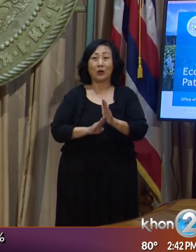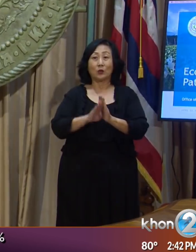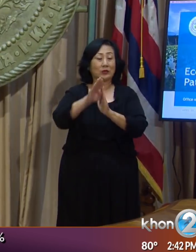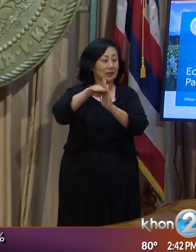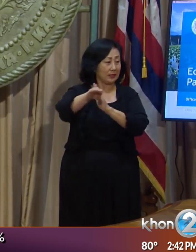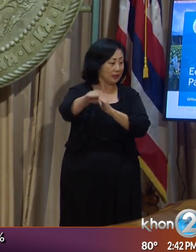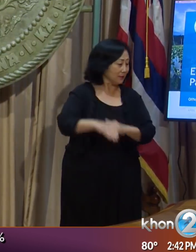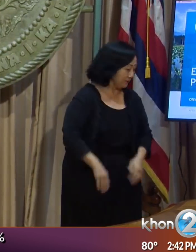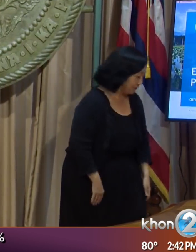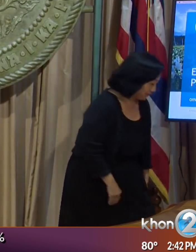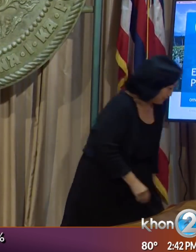OUR NEXT SPEAKER IS ALAN OSHIMA.